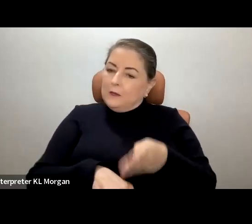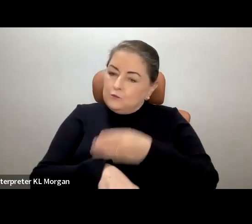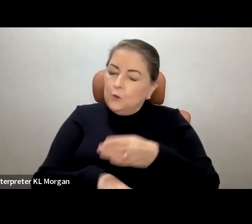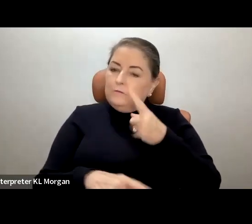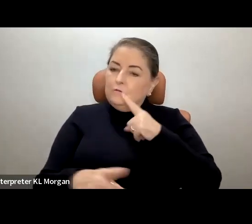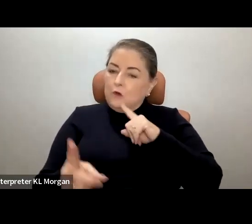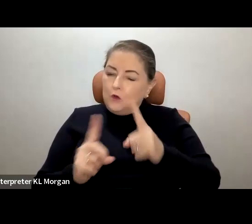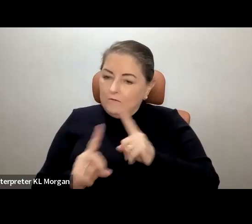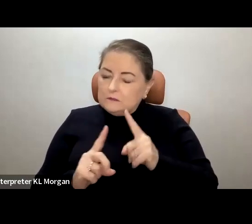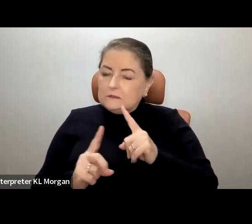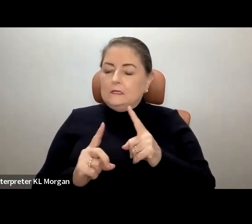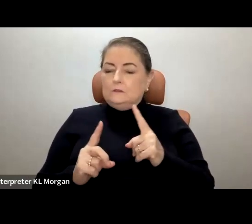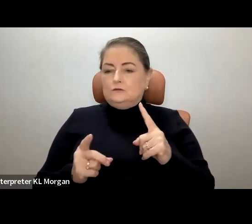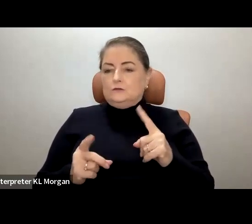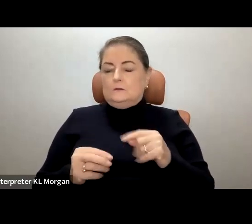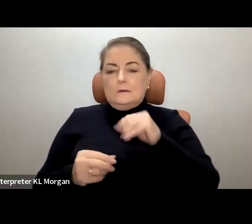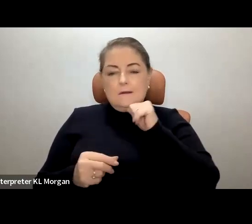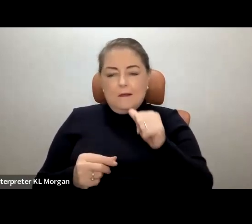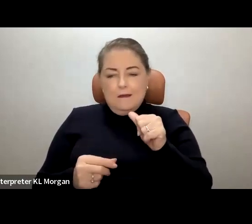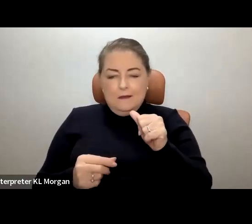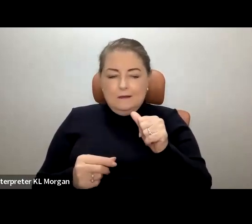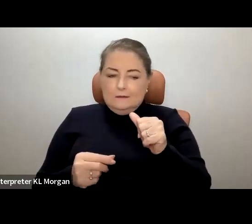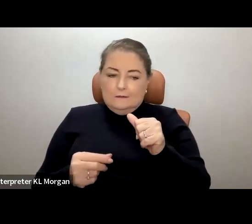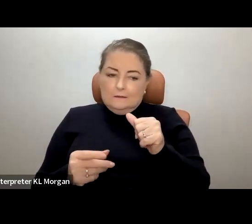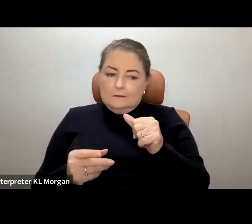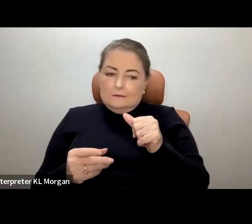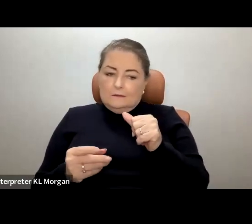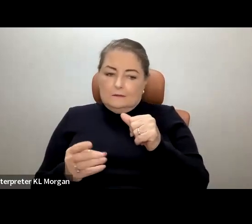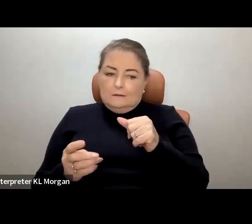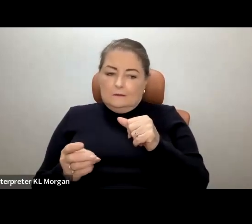and not for trying to.